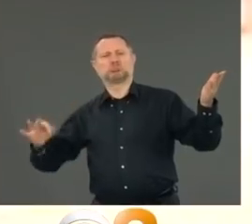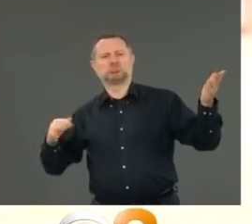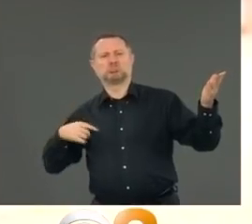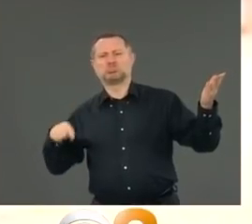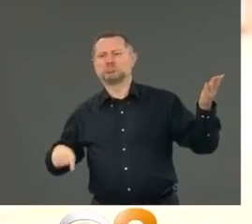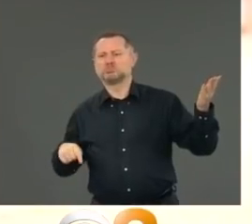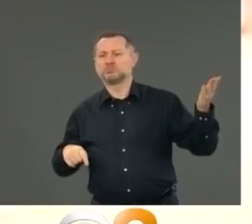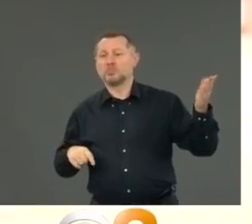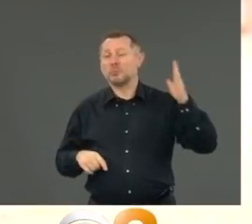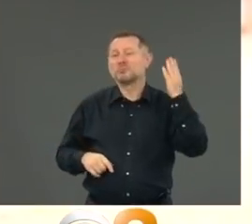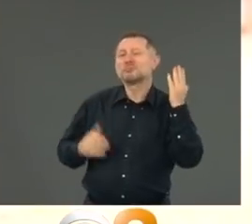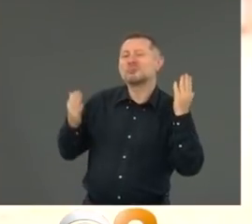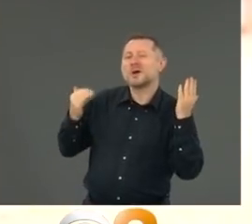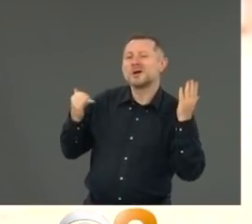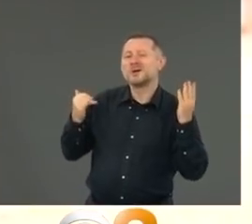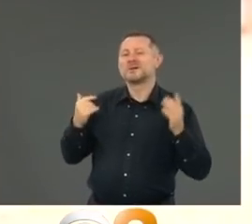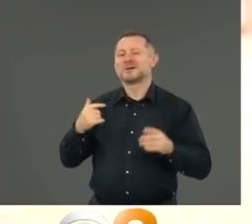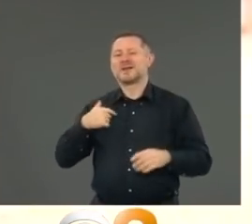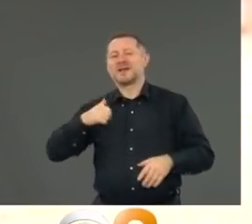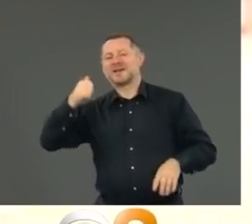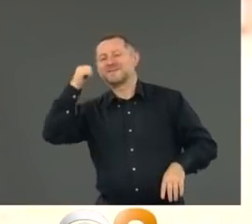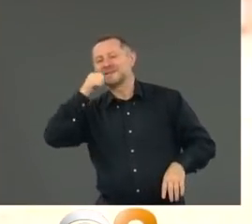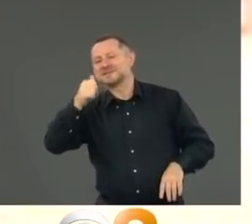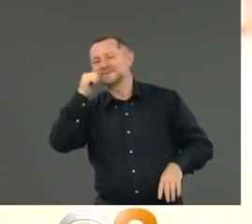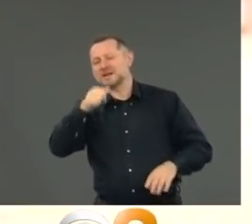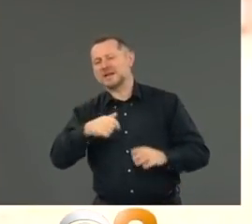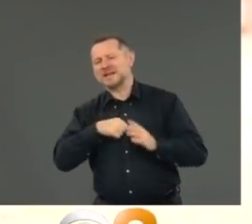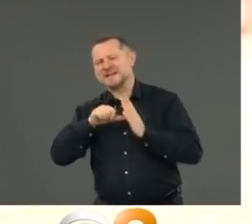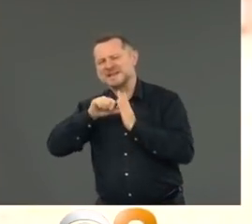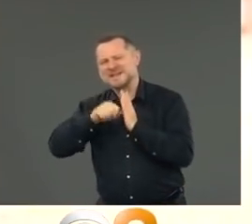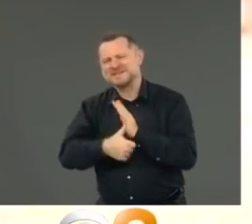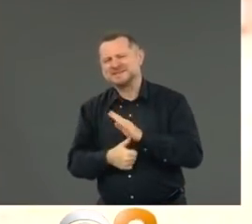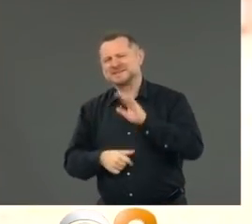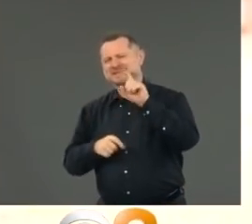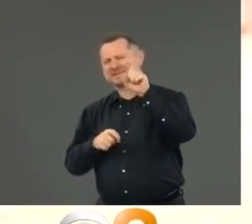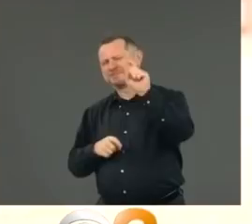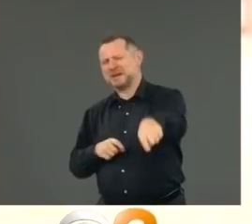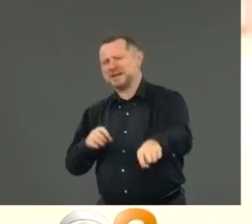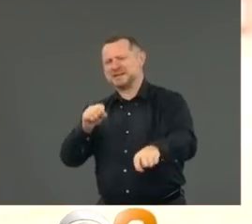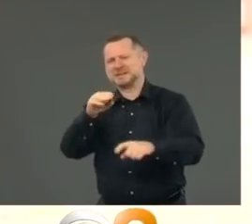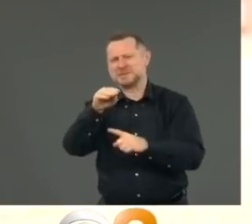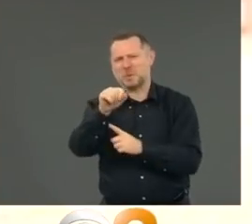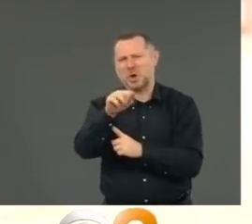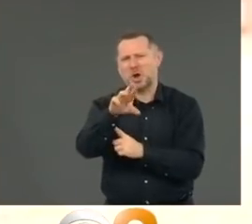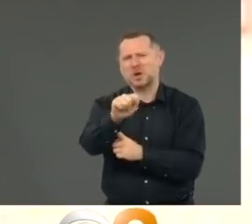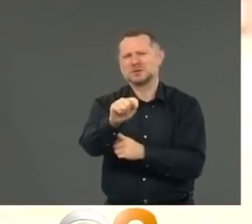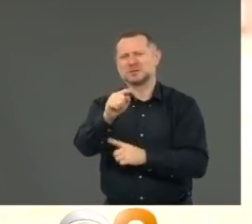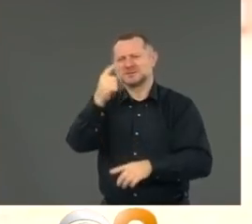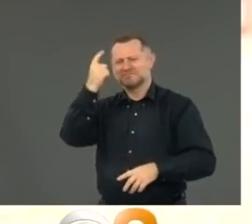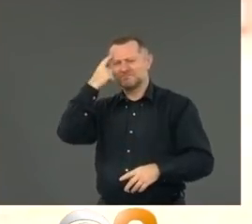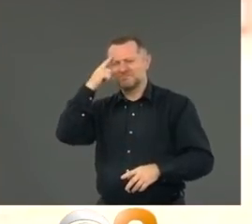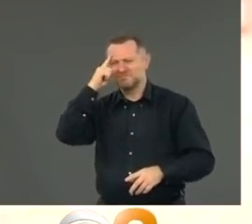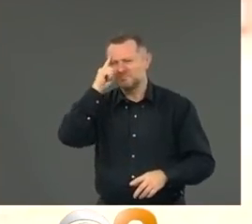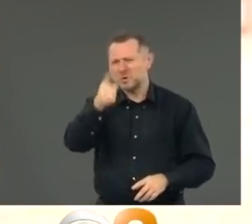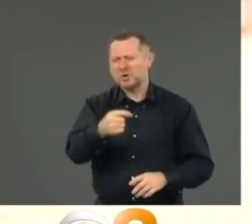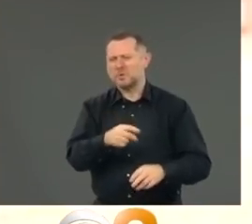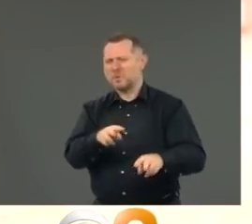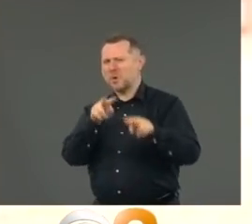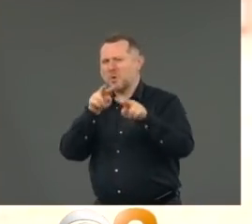BUT, IF WE STAY SMART, AND WE HAVE BEEN SMART, WHEN YOU LOOK AT OUR NUMBERS COMPARED TO OTHER STATES, THERE IS A DIFFERENCE ON WHAT IS GOING ON